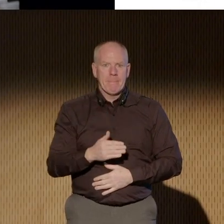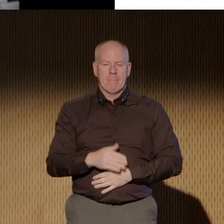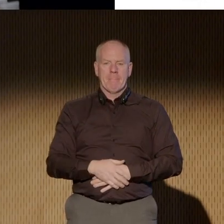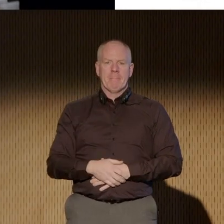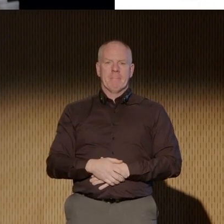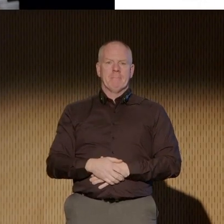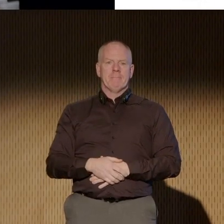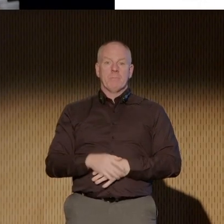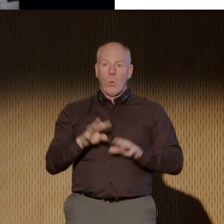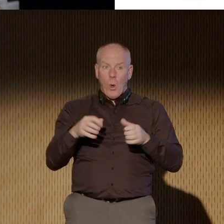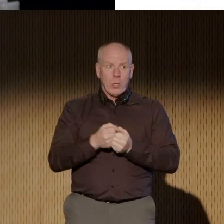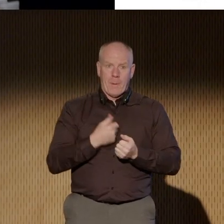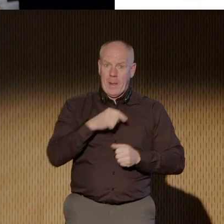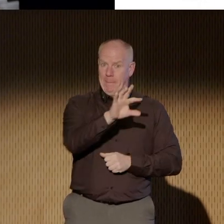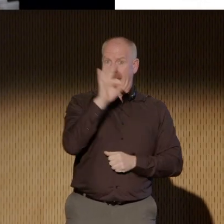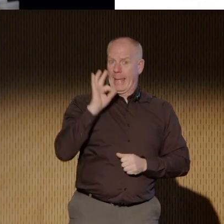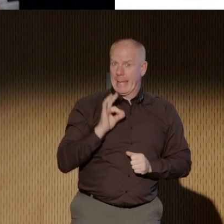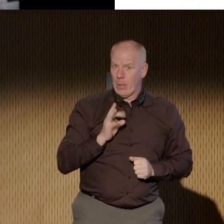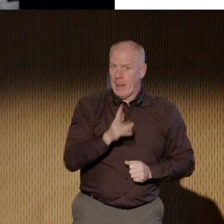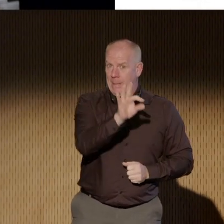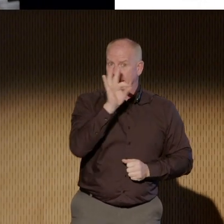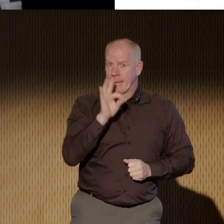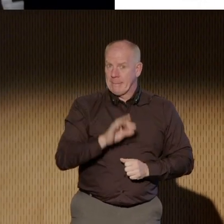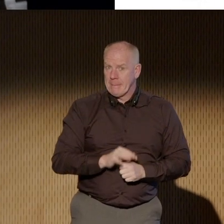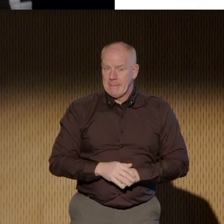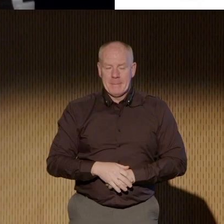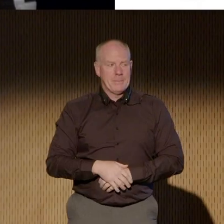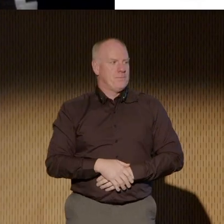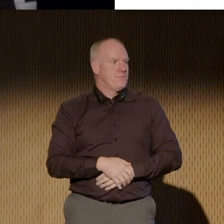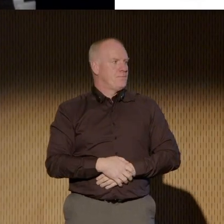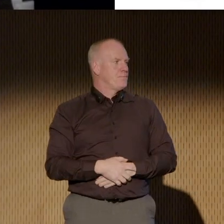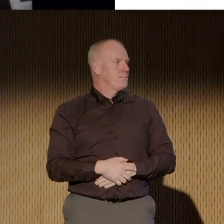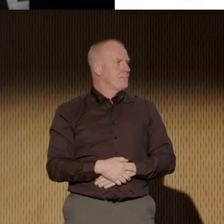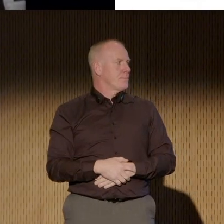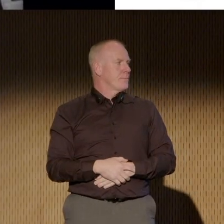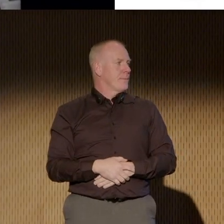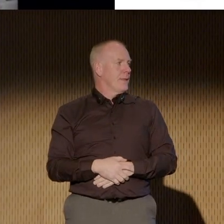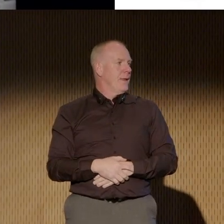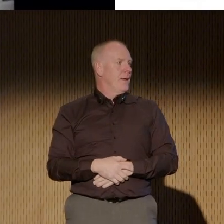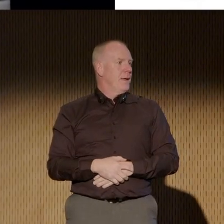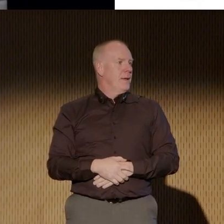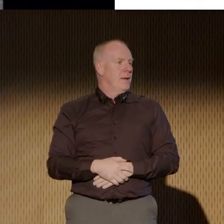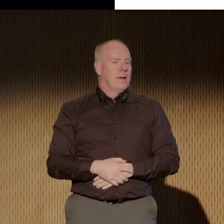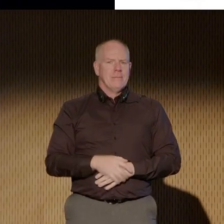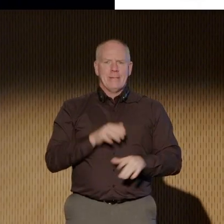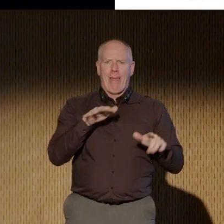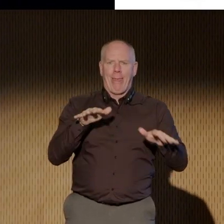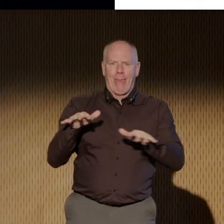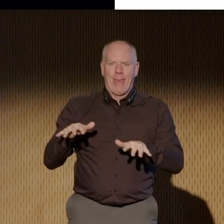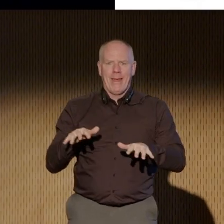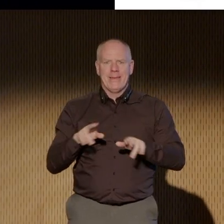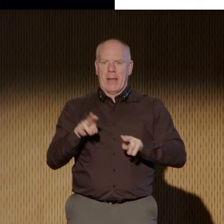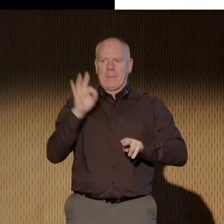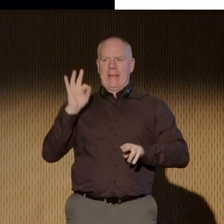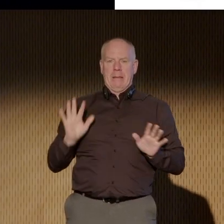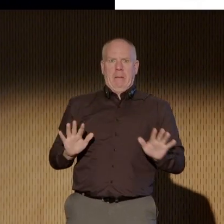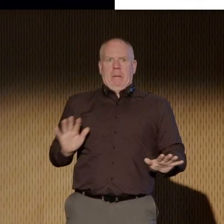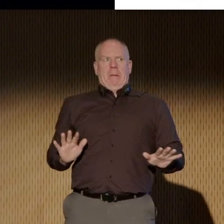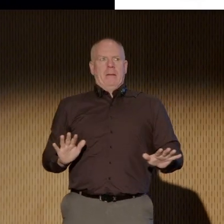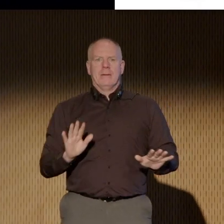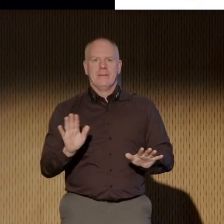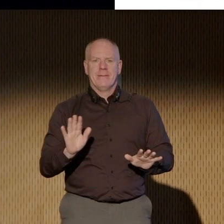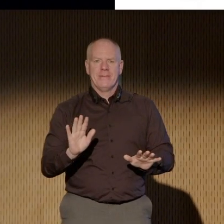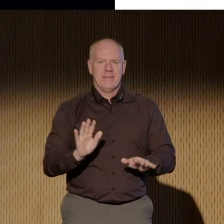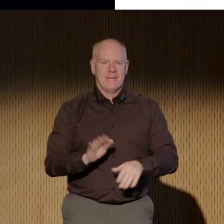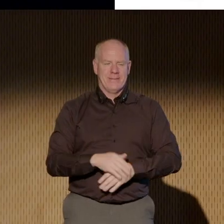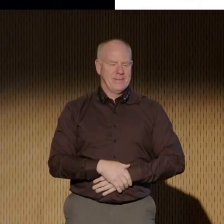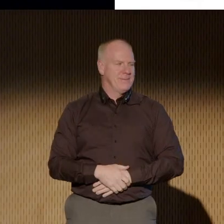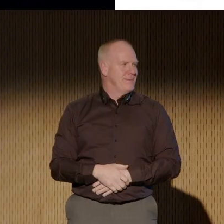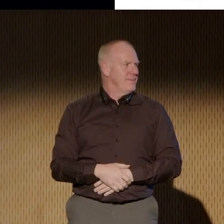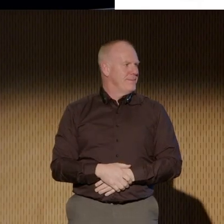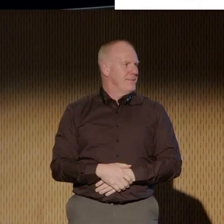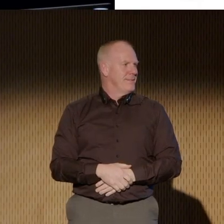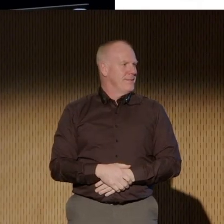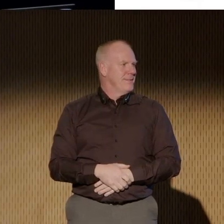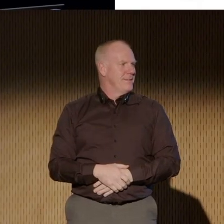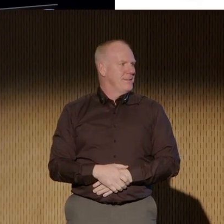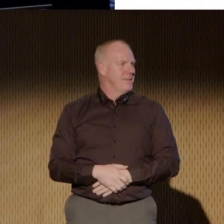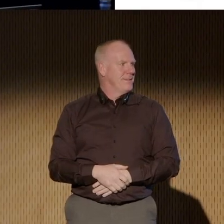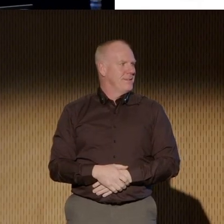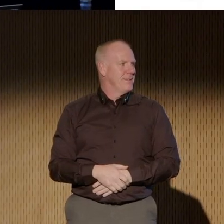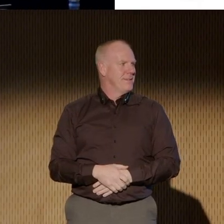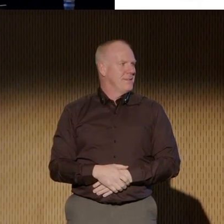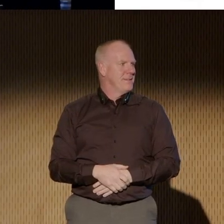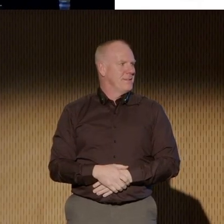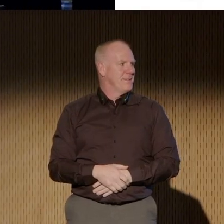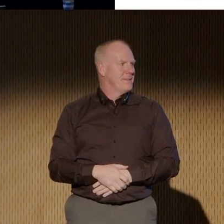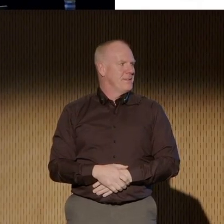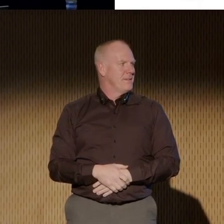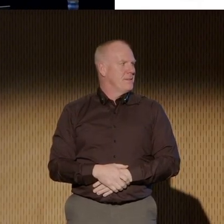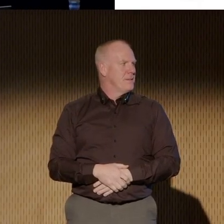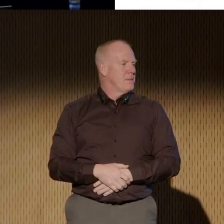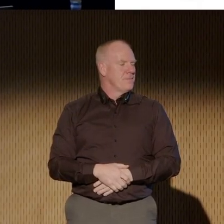I’ll start picking on people. I’m joking. And I’m joking kind of. Thank you, Olive.